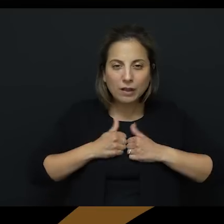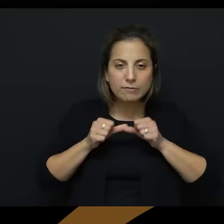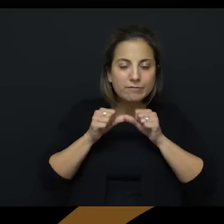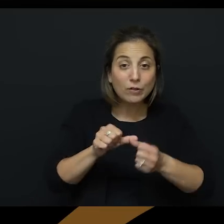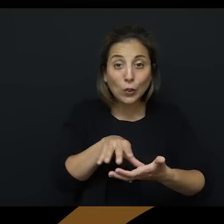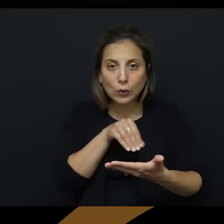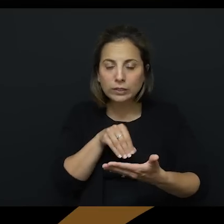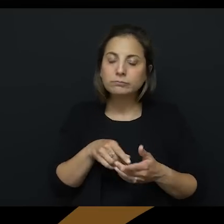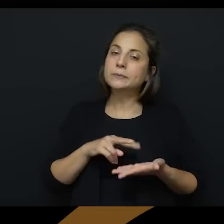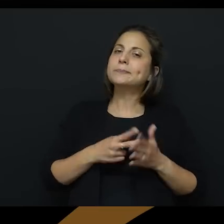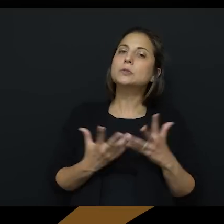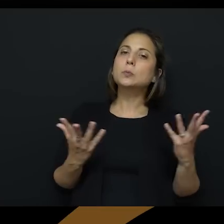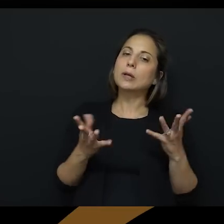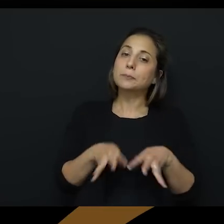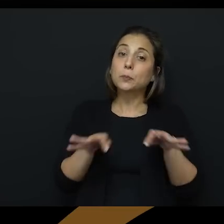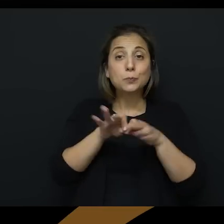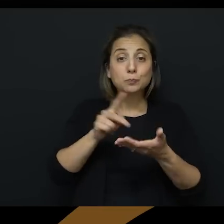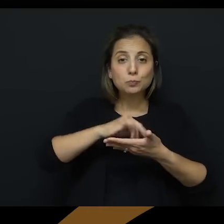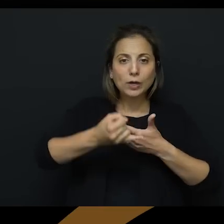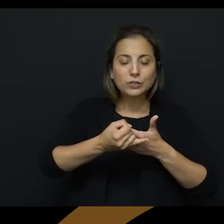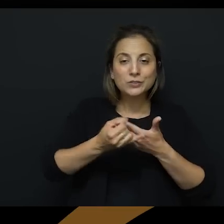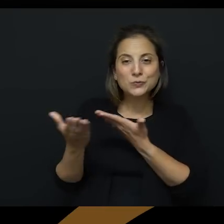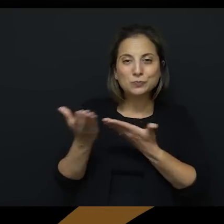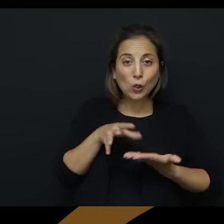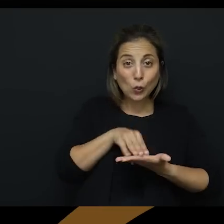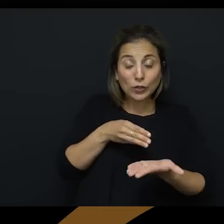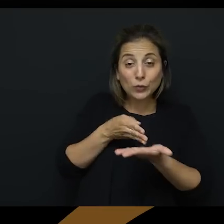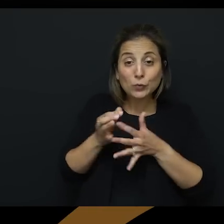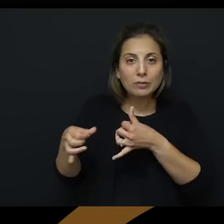Therefore, it's a privilege to support this important project that brings